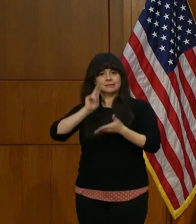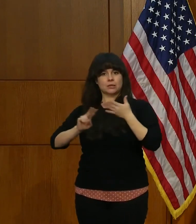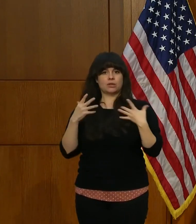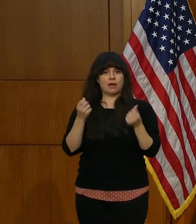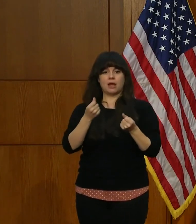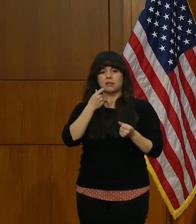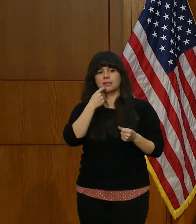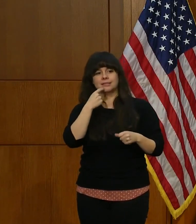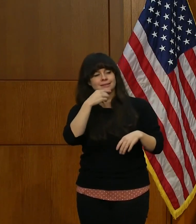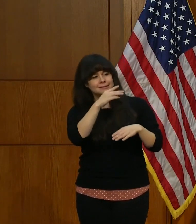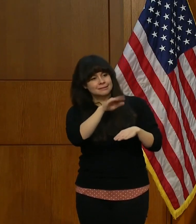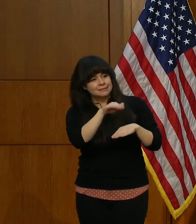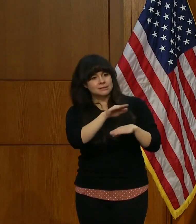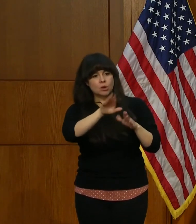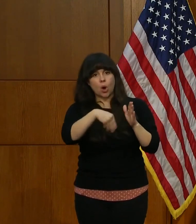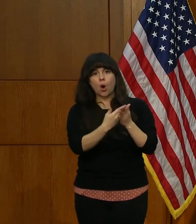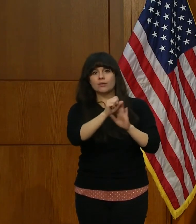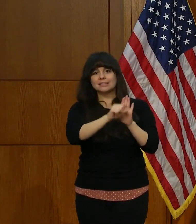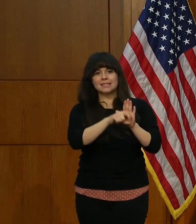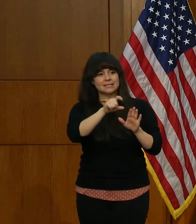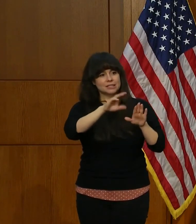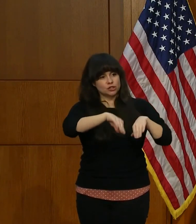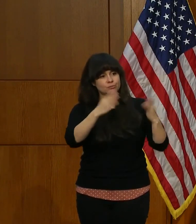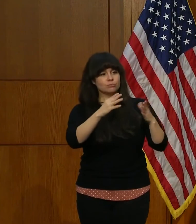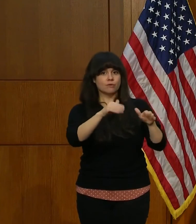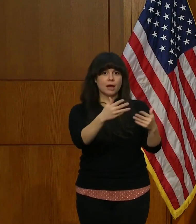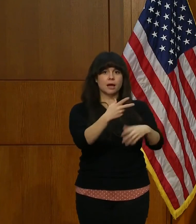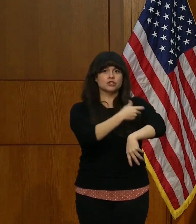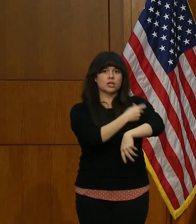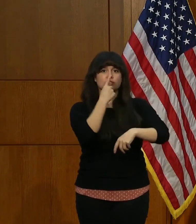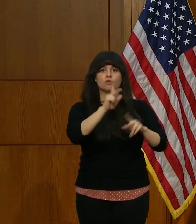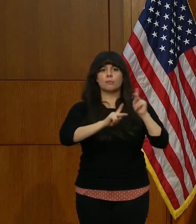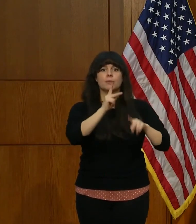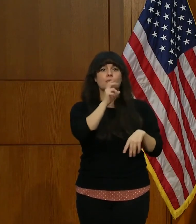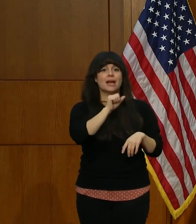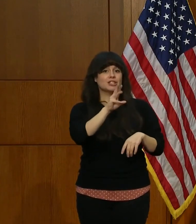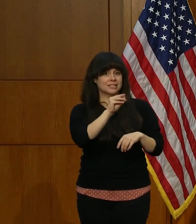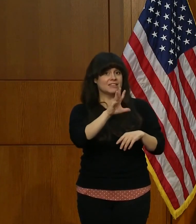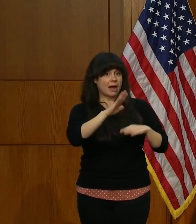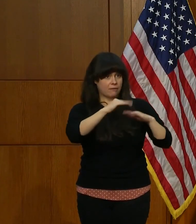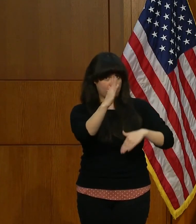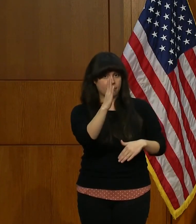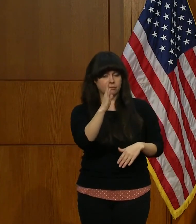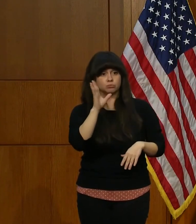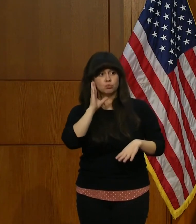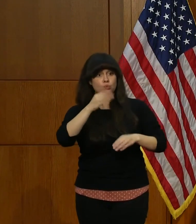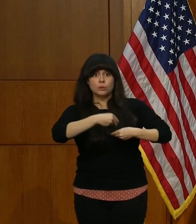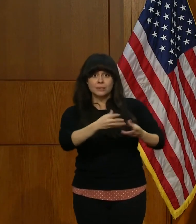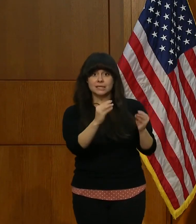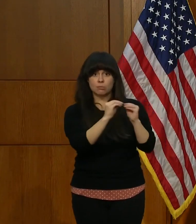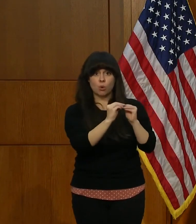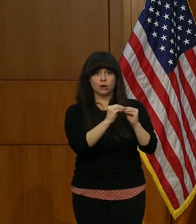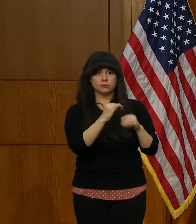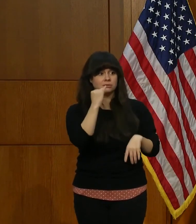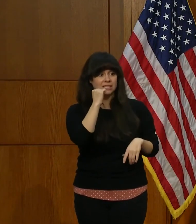OUTGOING FEDERAL SECRETARY OF HEALTH TOLD STATES OPEN UP